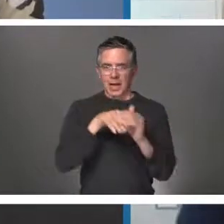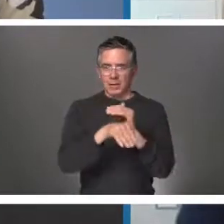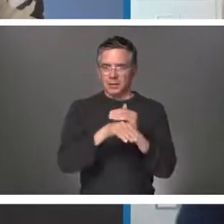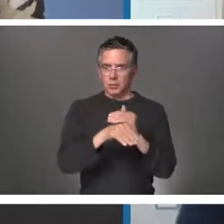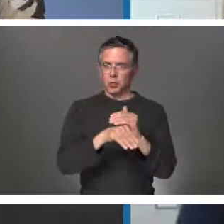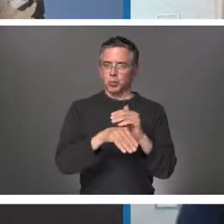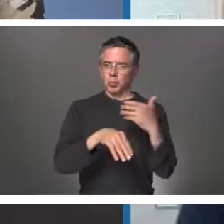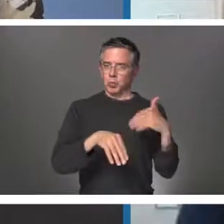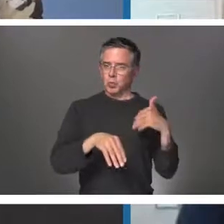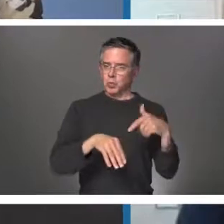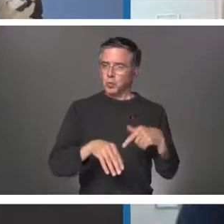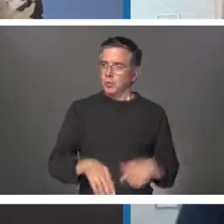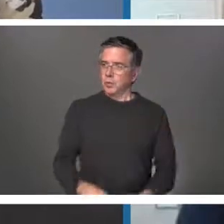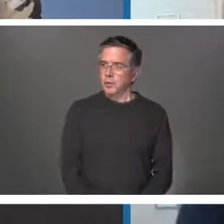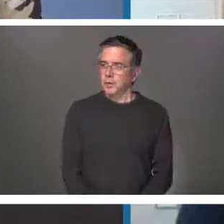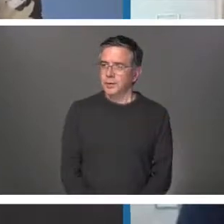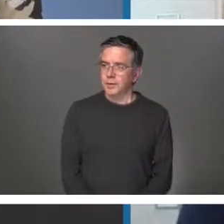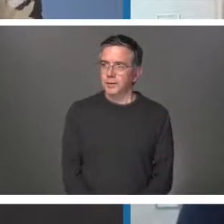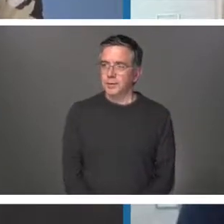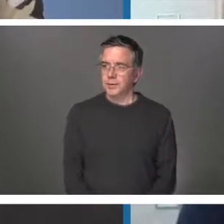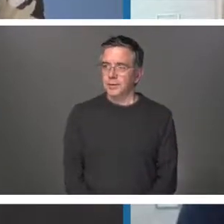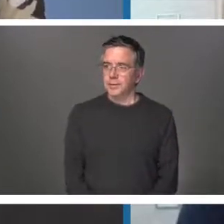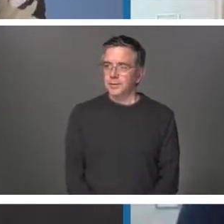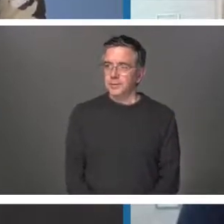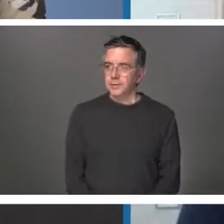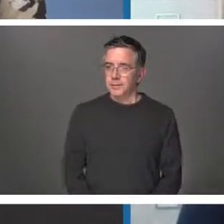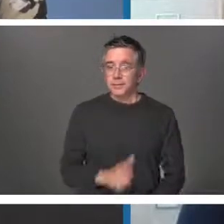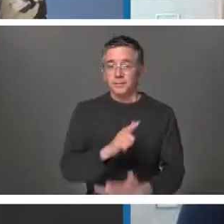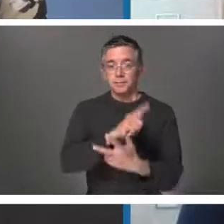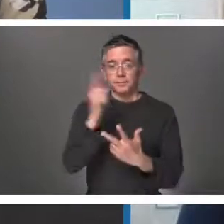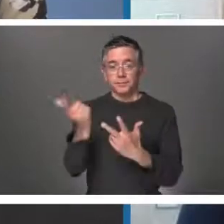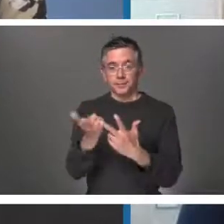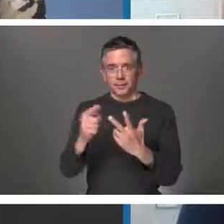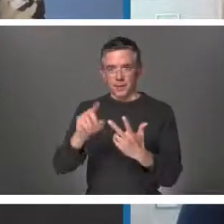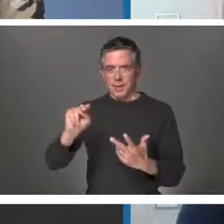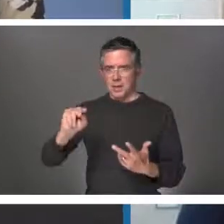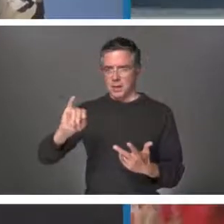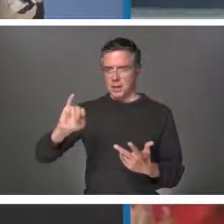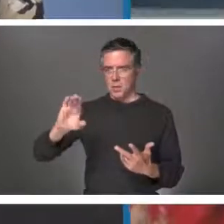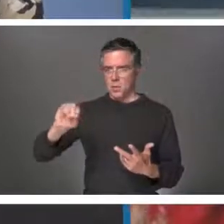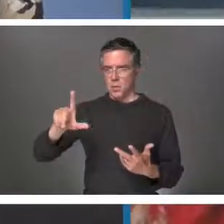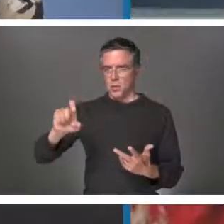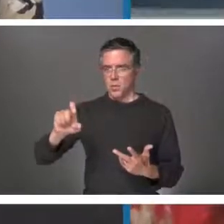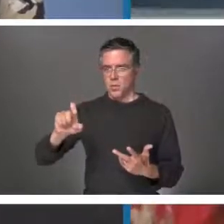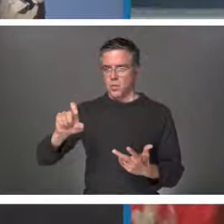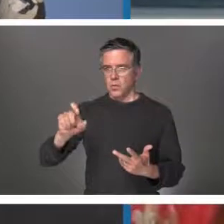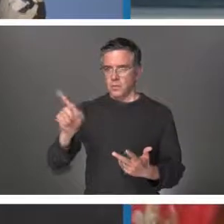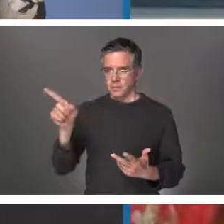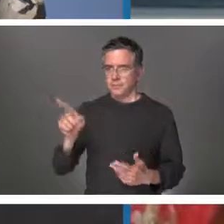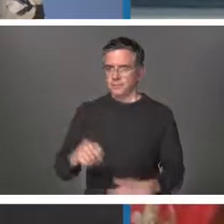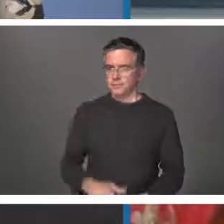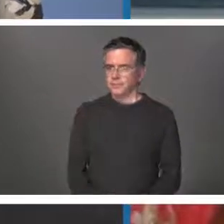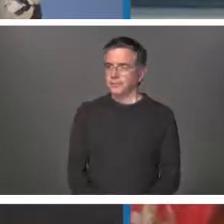So Nicole, what would you say the average person could do to help our vaccination efforts?